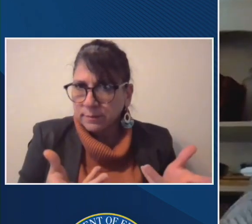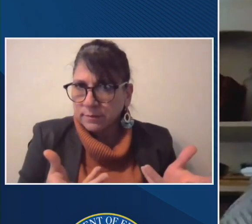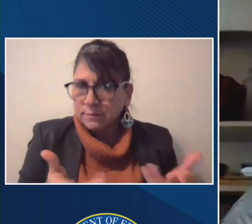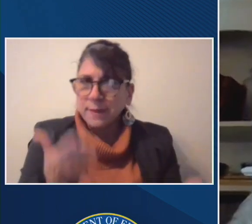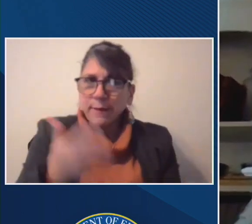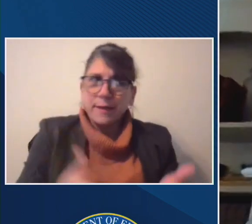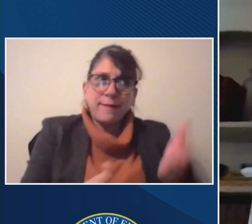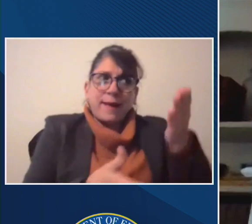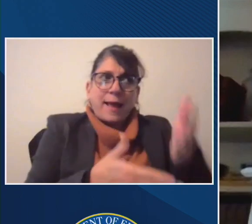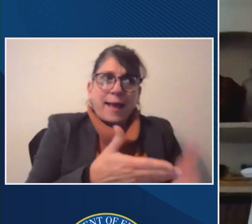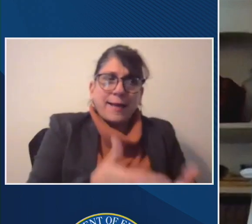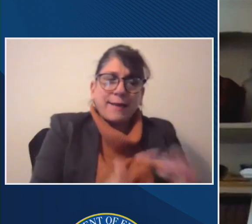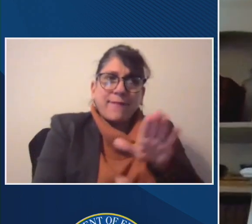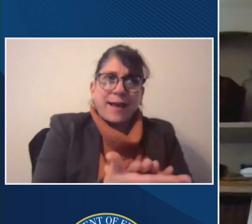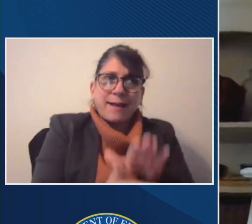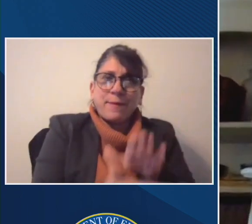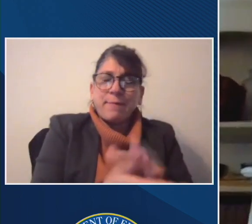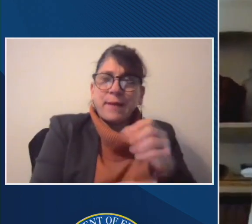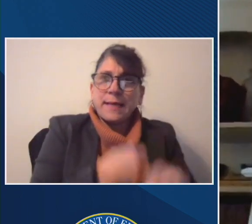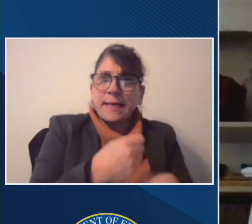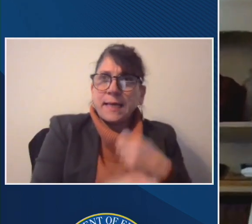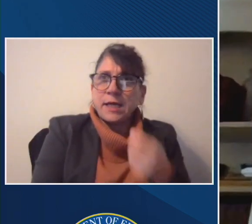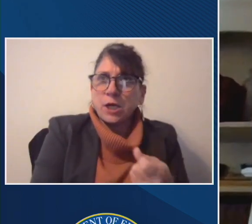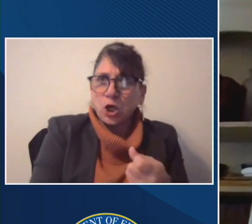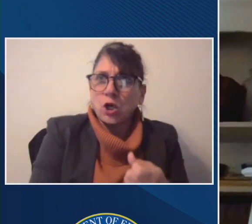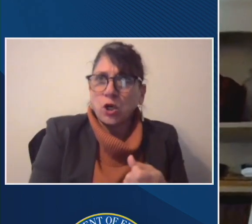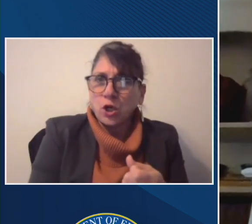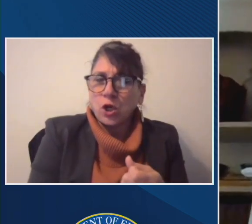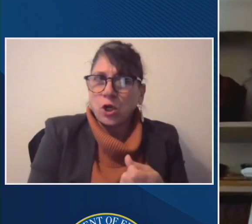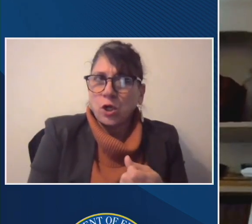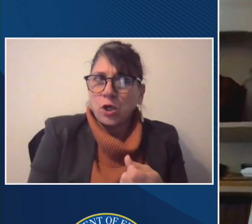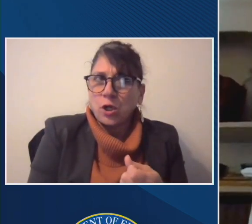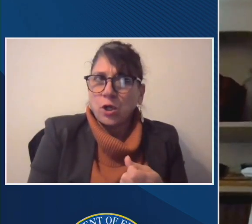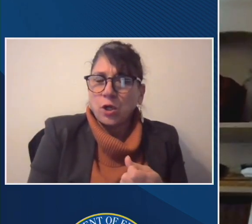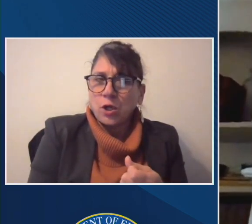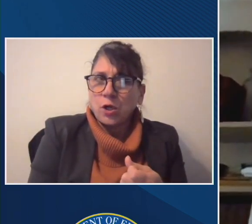end of the academic year, that the stipulation come into play.